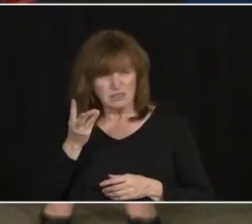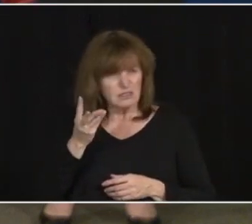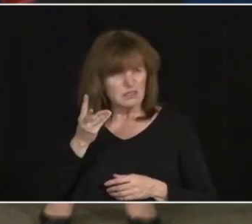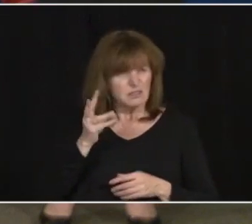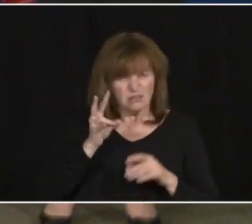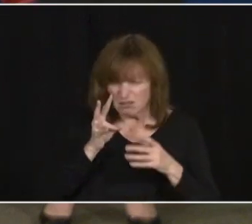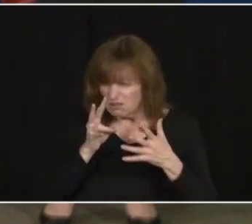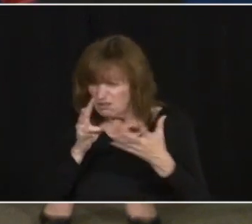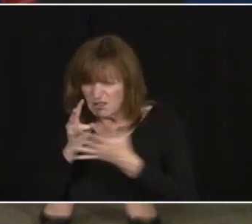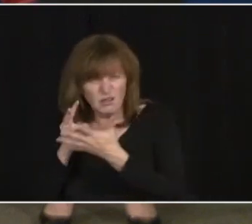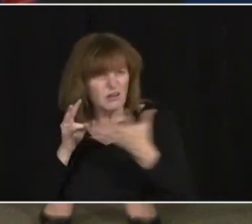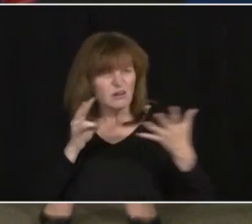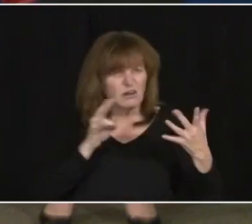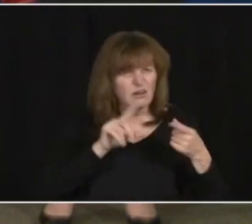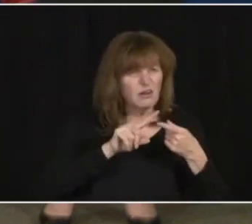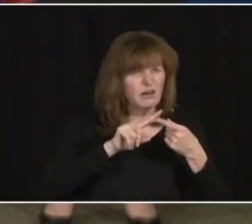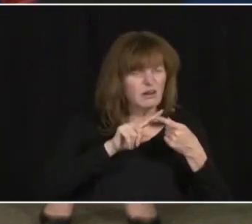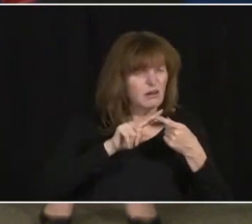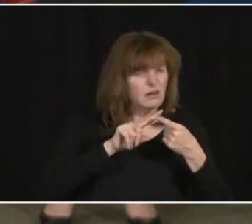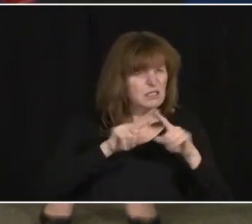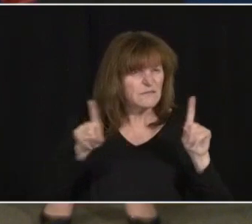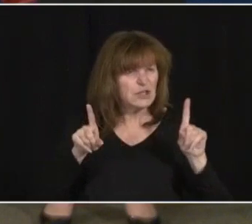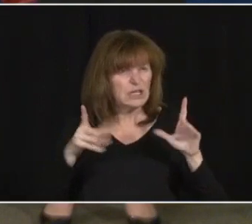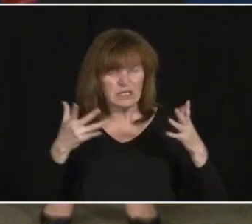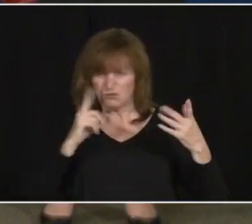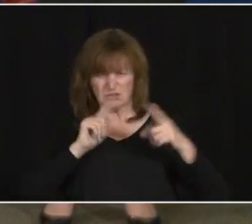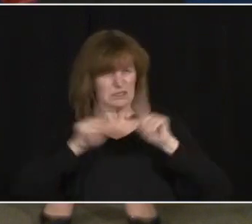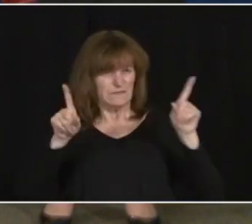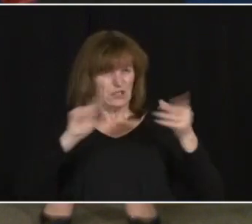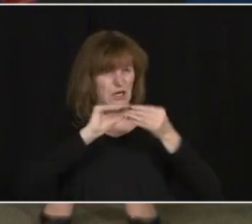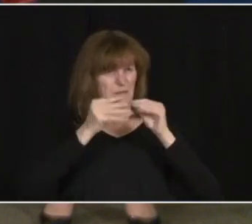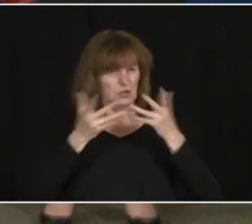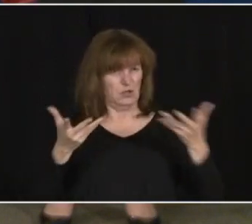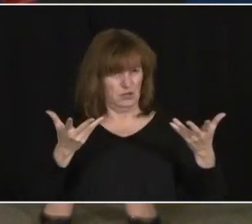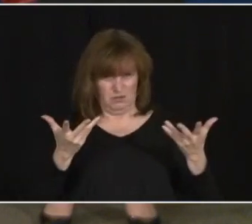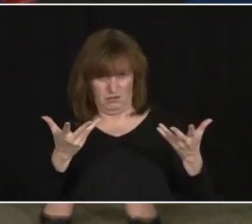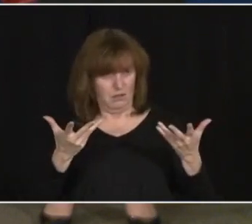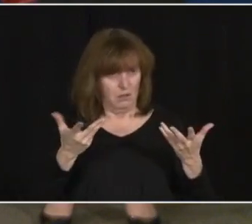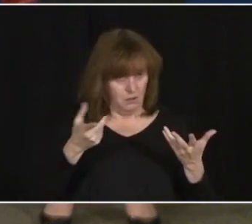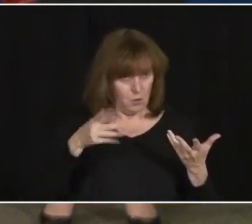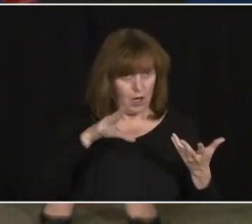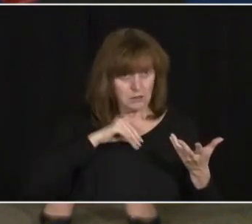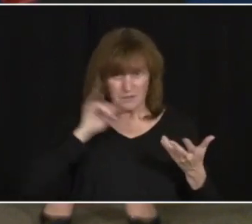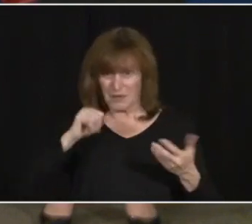how acceptable this is to you that there seems to be two data sets here